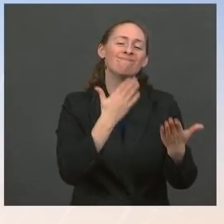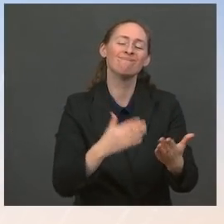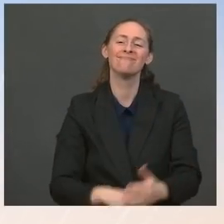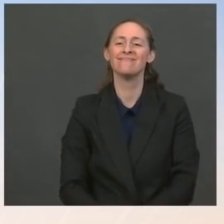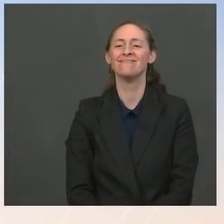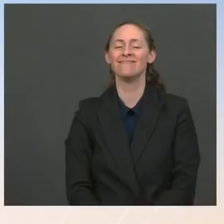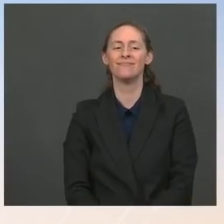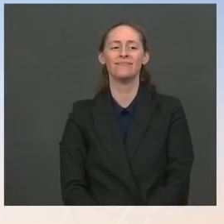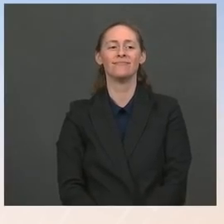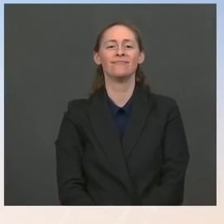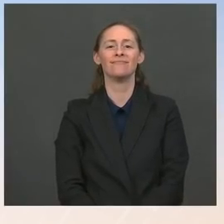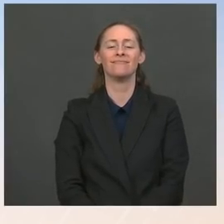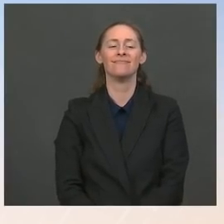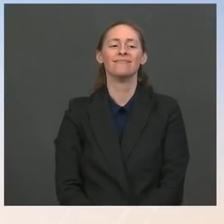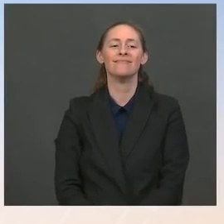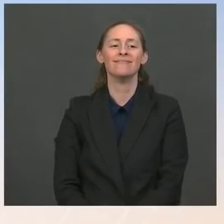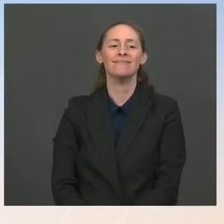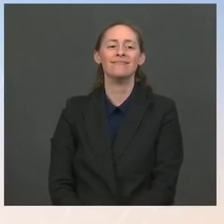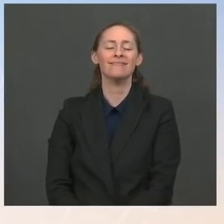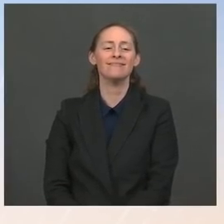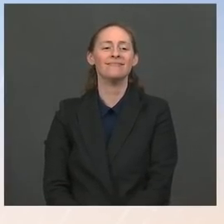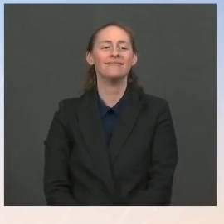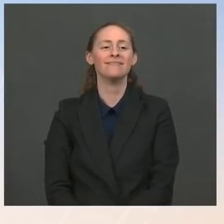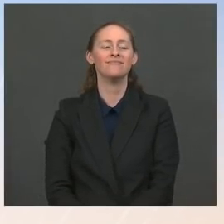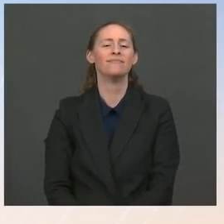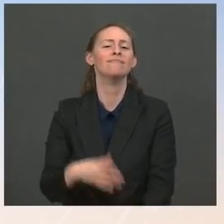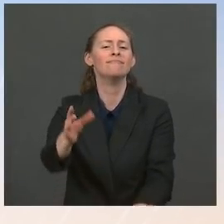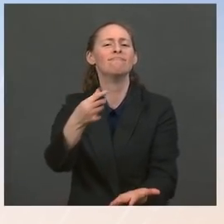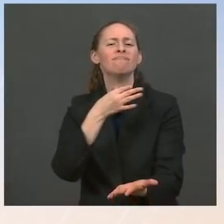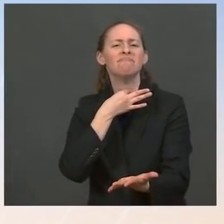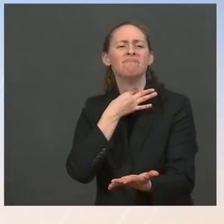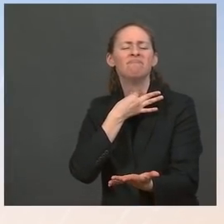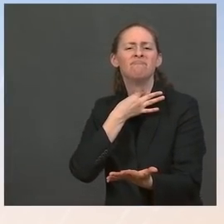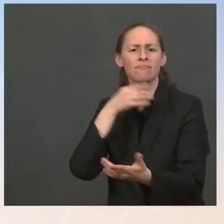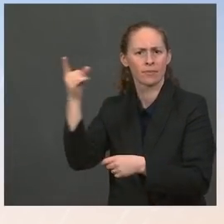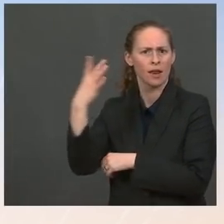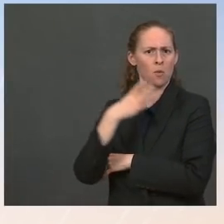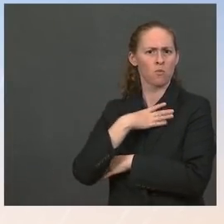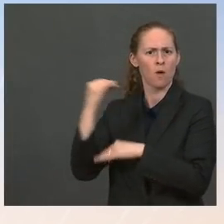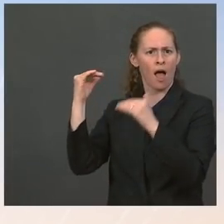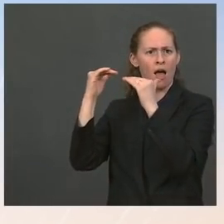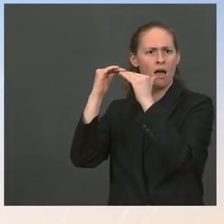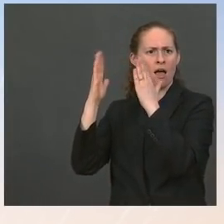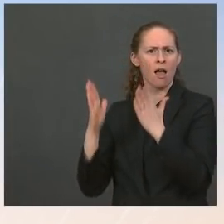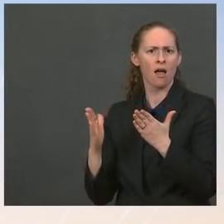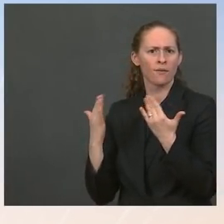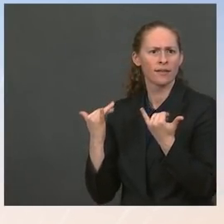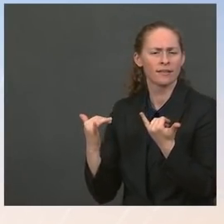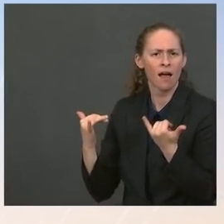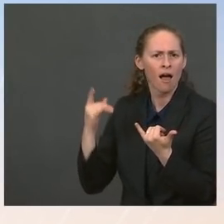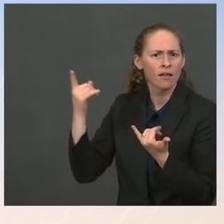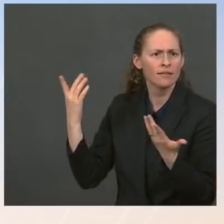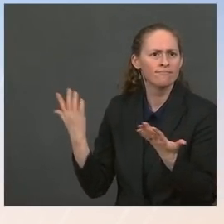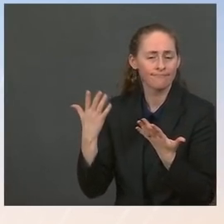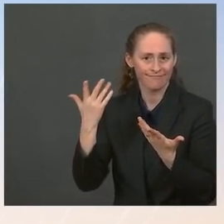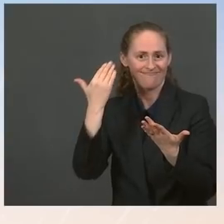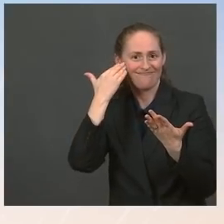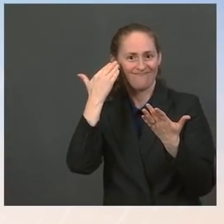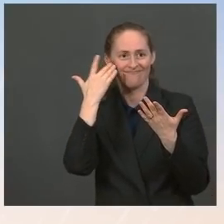The Press: Is the White House's assessment still that Democrats should be able to pass the second piece of this legislation -- the Build Back Better Agenda -- by Thanksgiving?